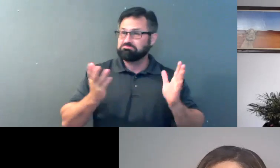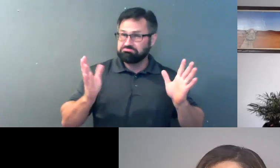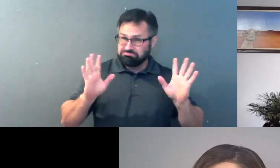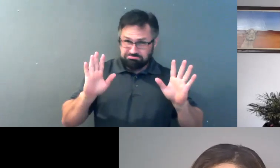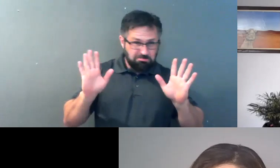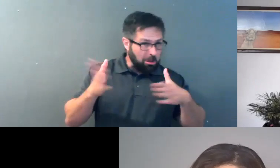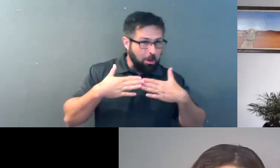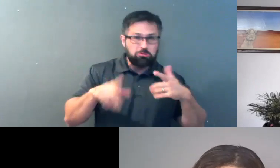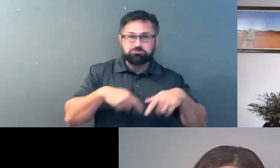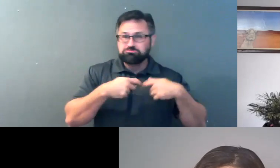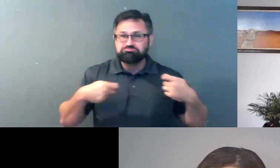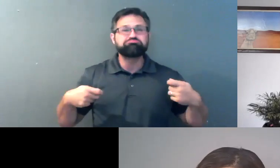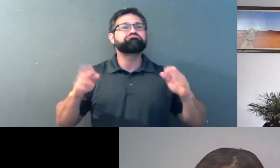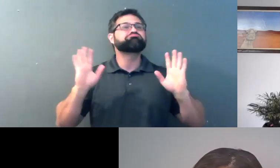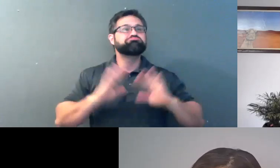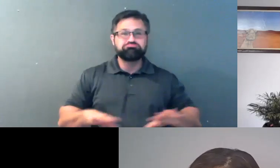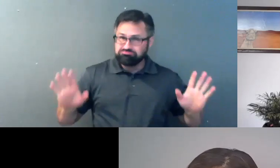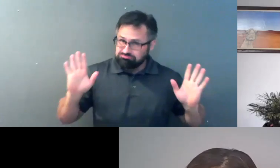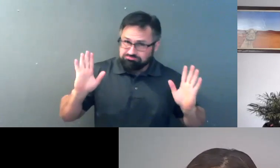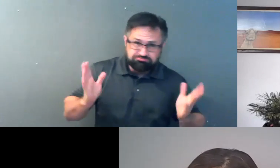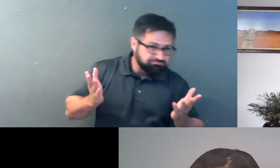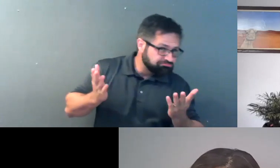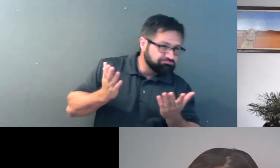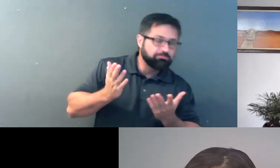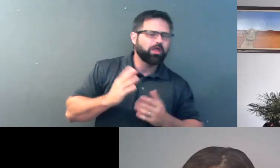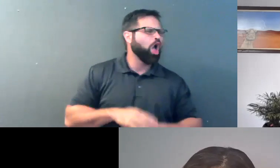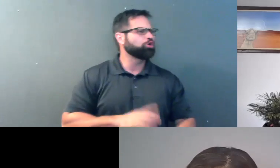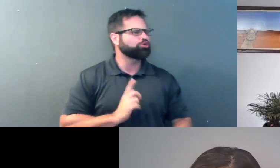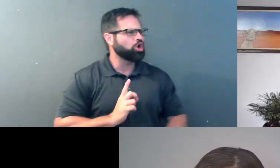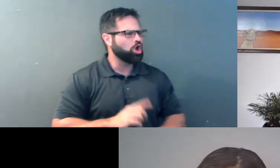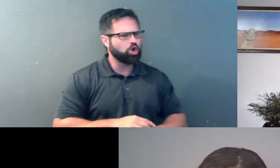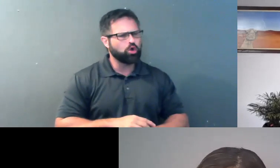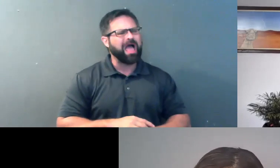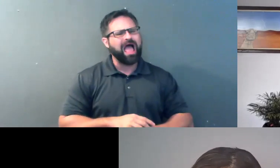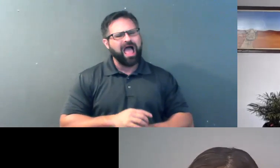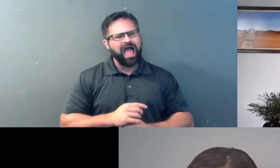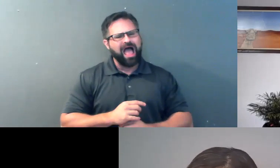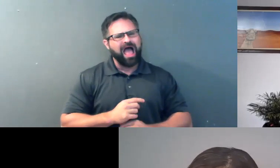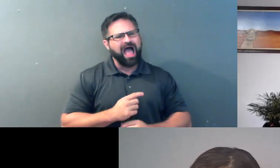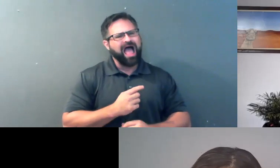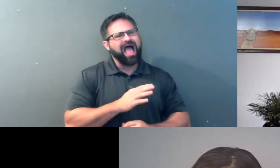as a final final message i know i think just to very much support what what you just said elham